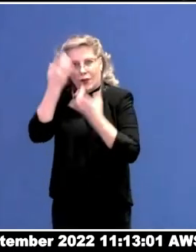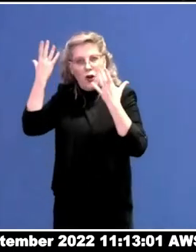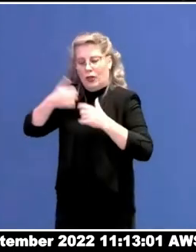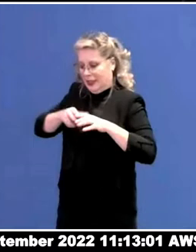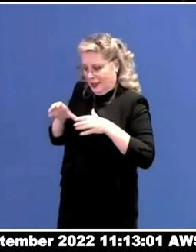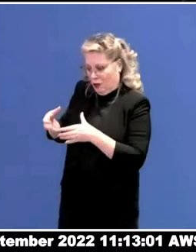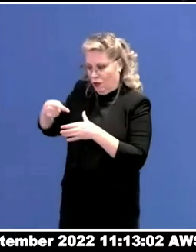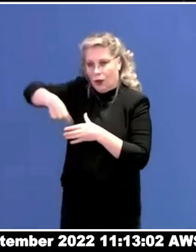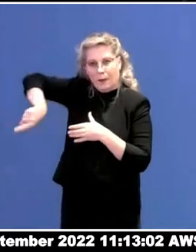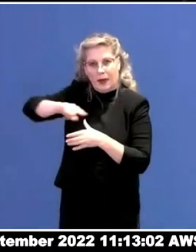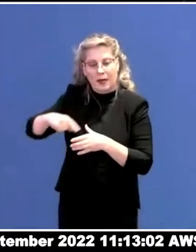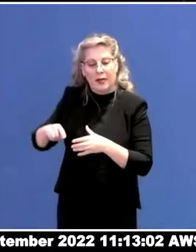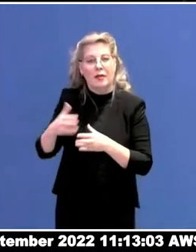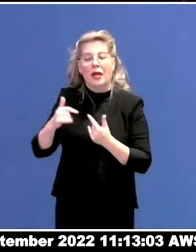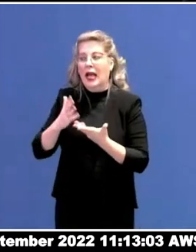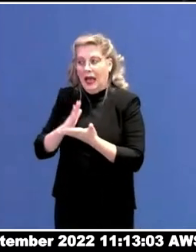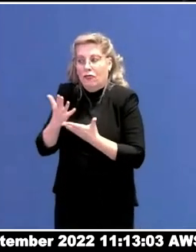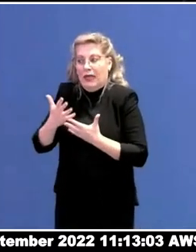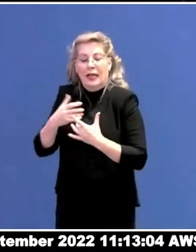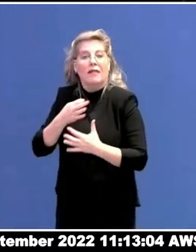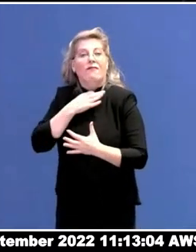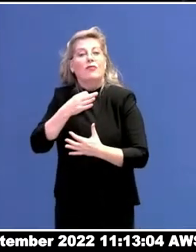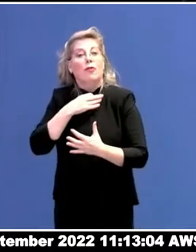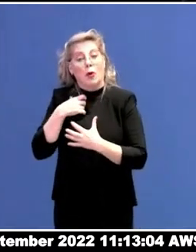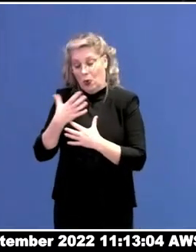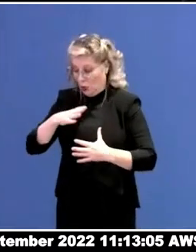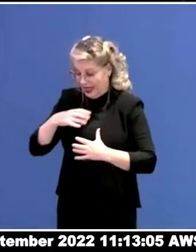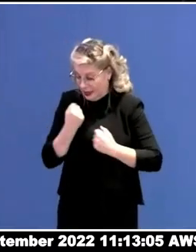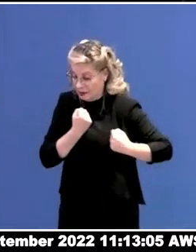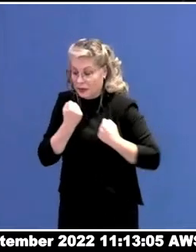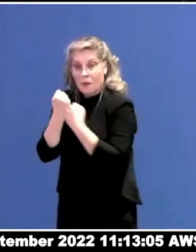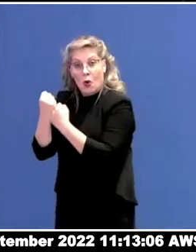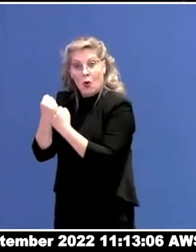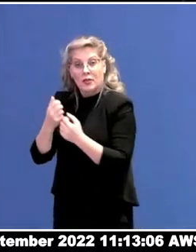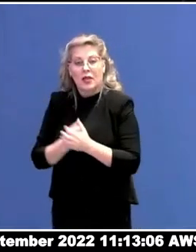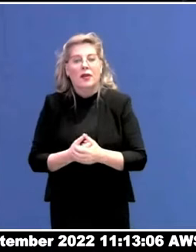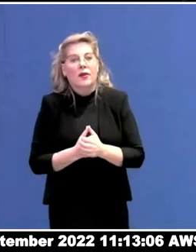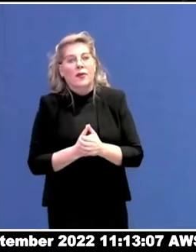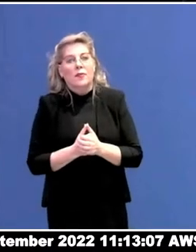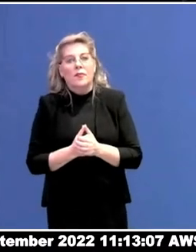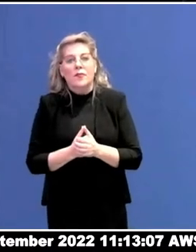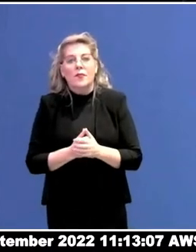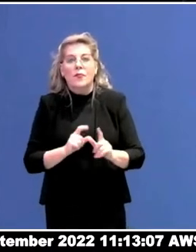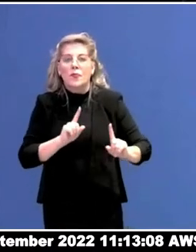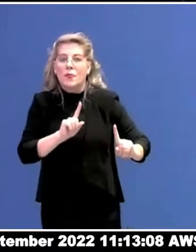And what makes our work so different is that there's a three-approach that's intense psycho-social support, the assertive outreach and the 24/7.